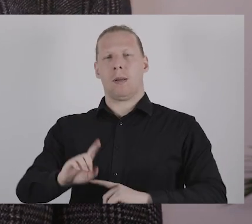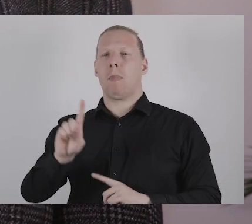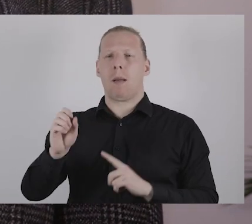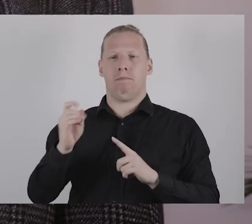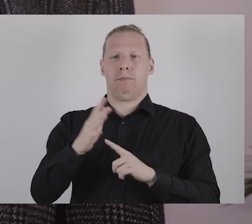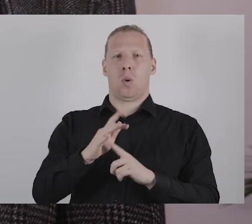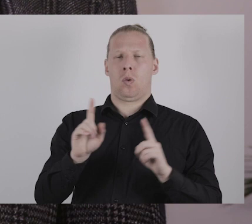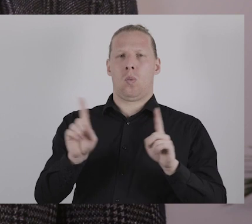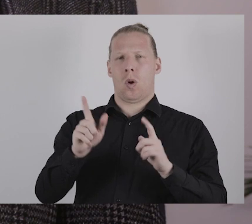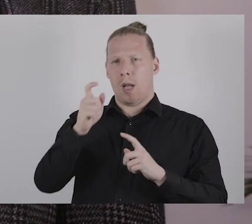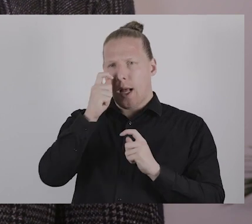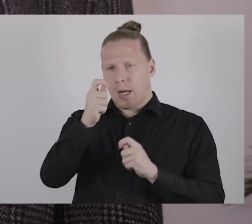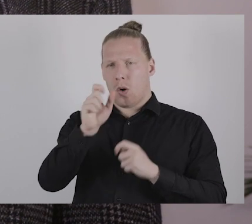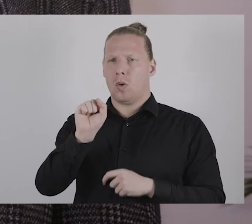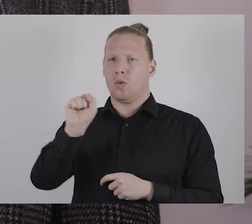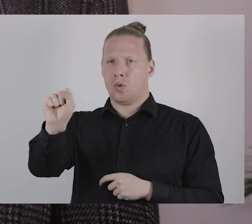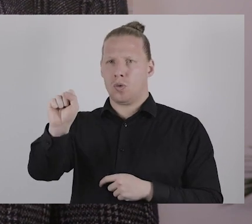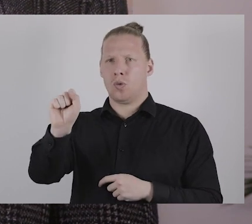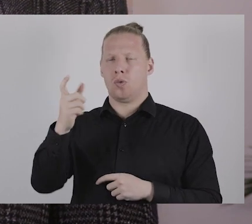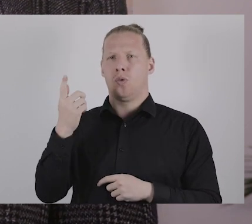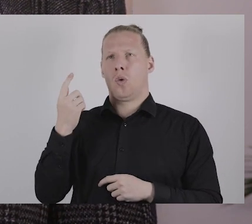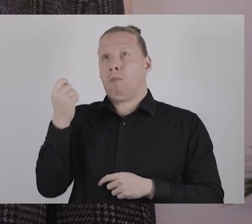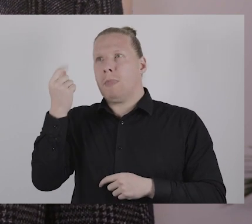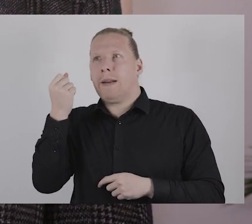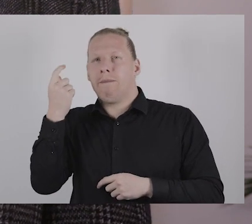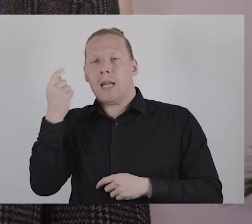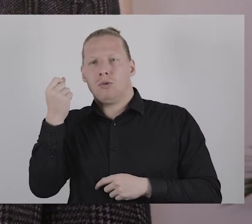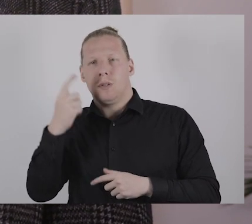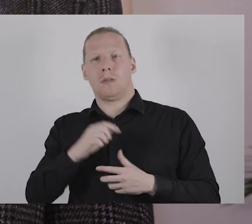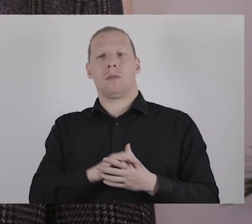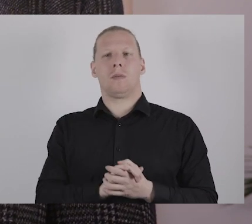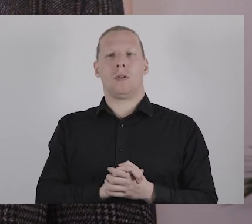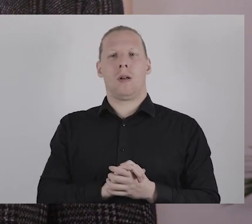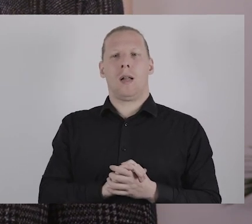But most of all, I really want to acknowledge your innovation